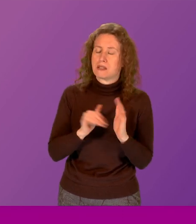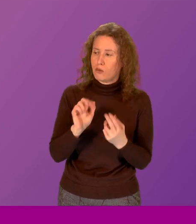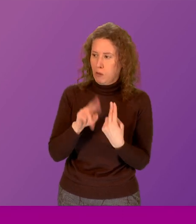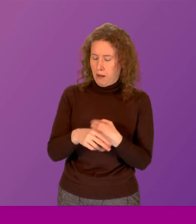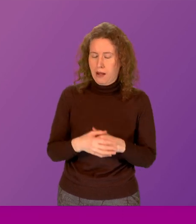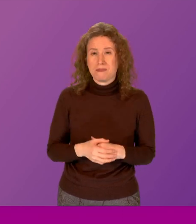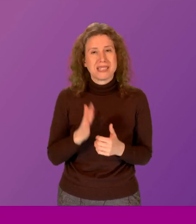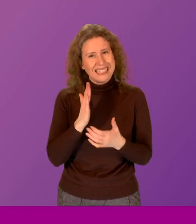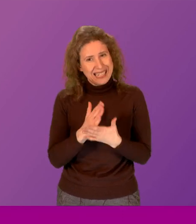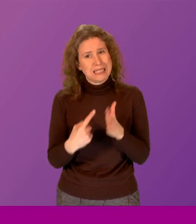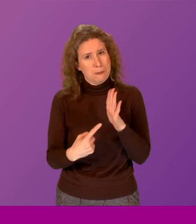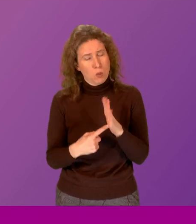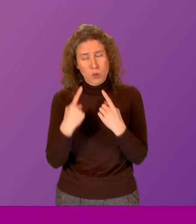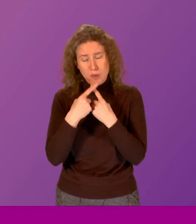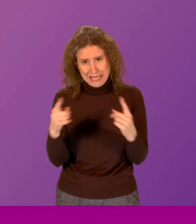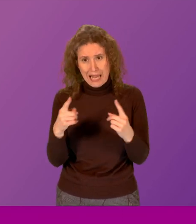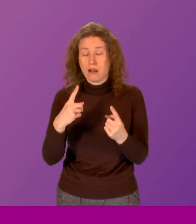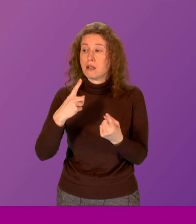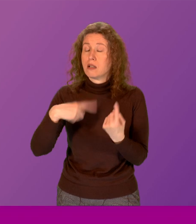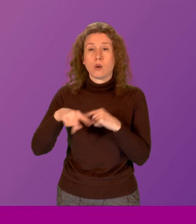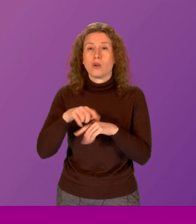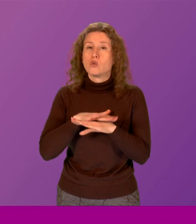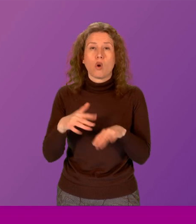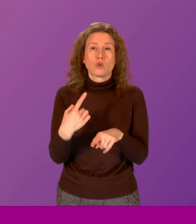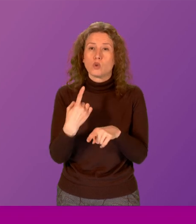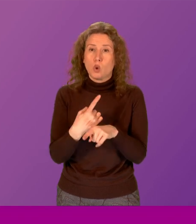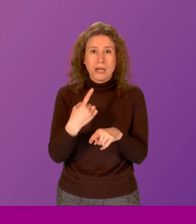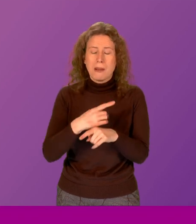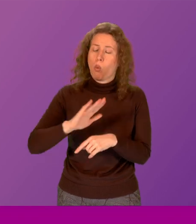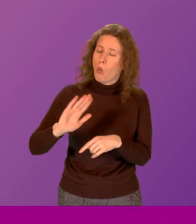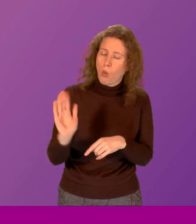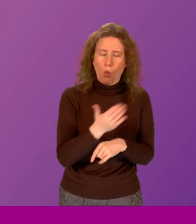It is important to say that we are not talking about all artificial playing